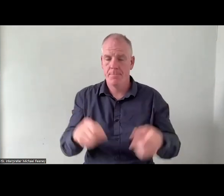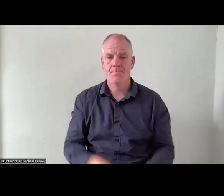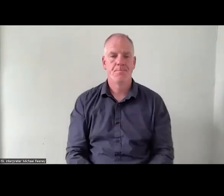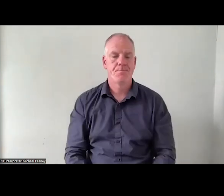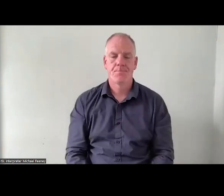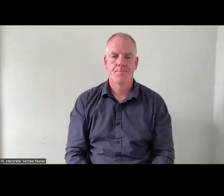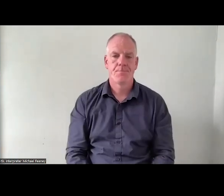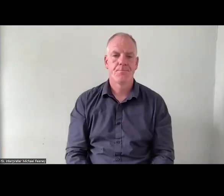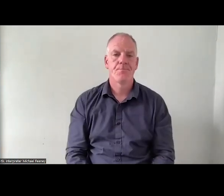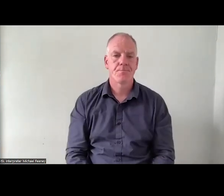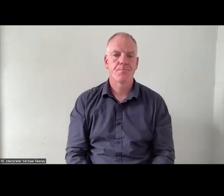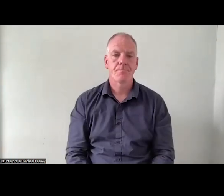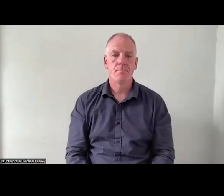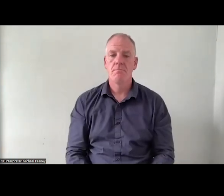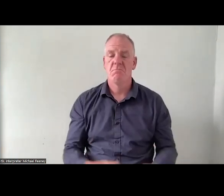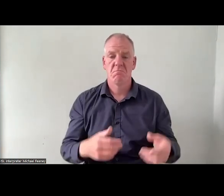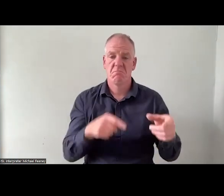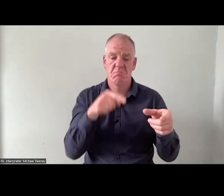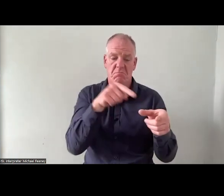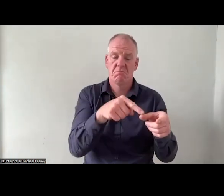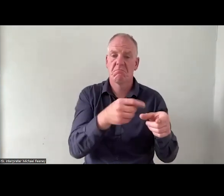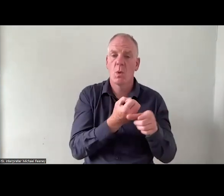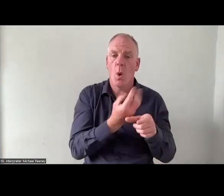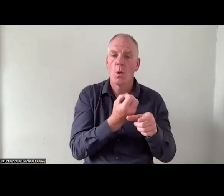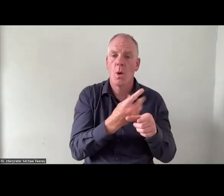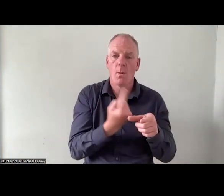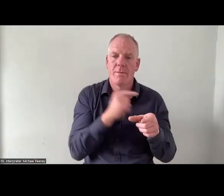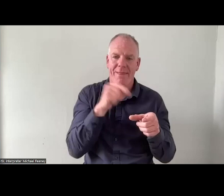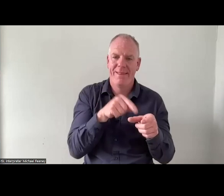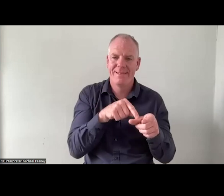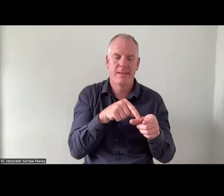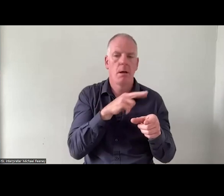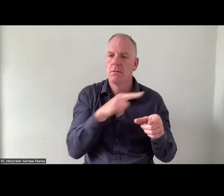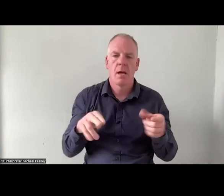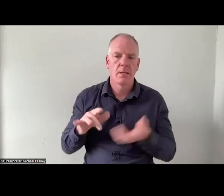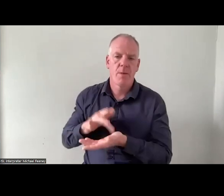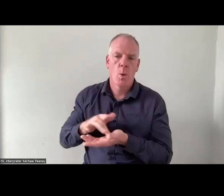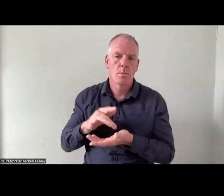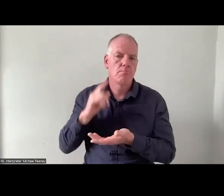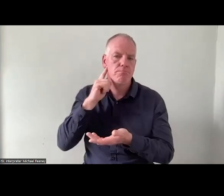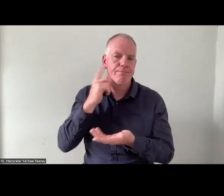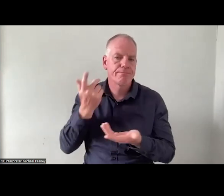And they would just receive the audio only into that device and it can be...